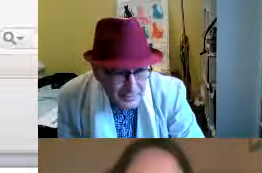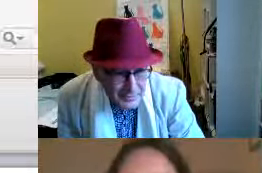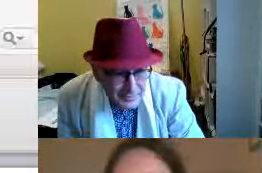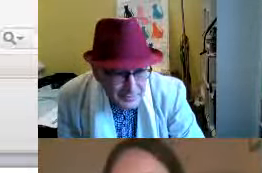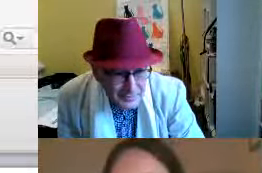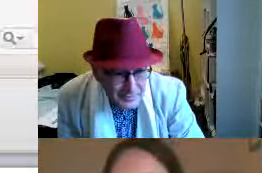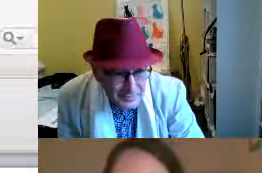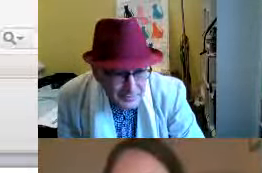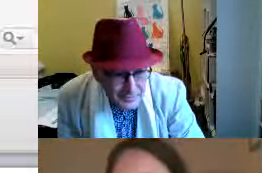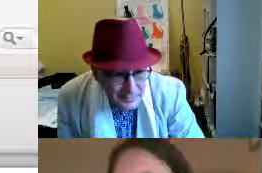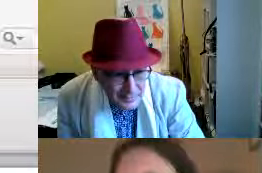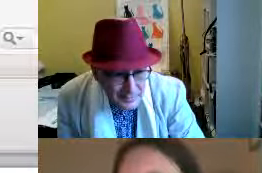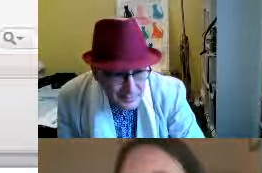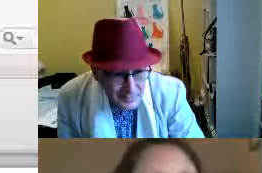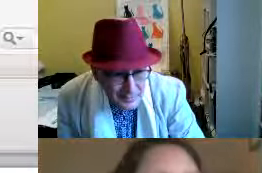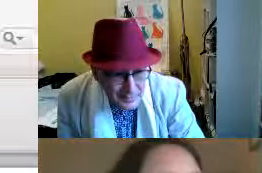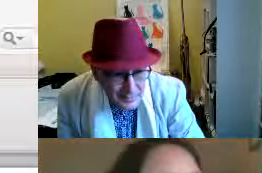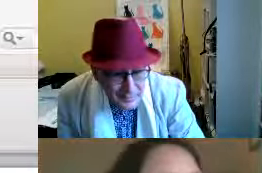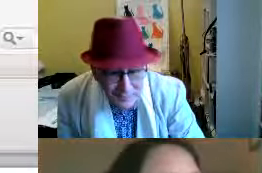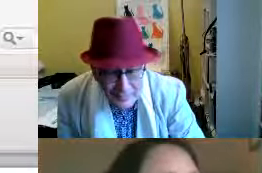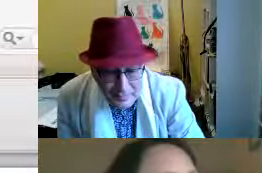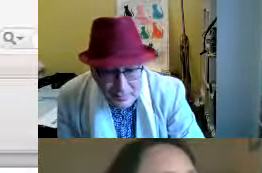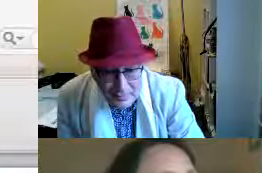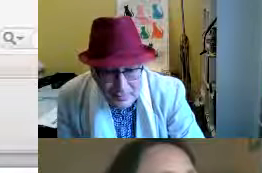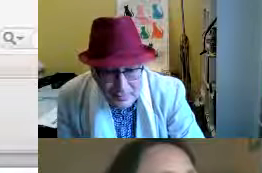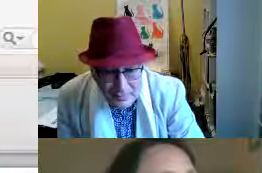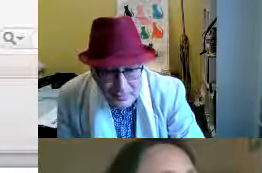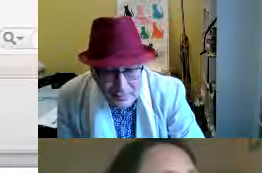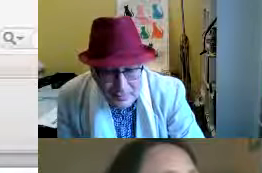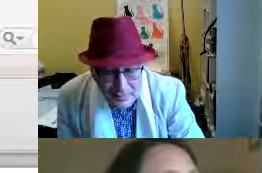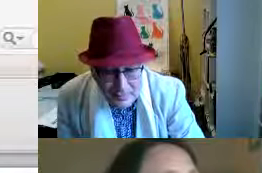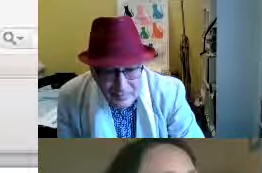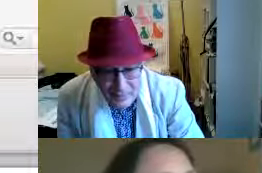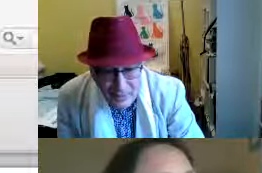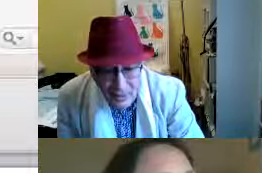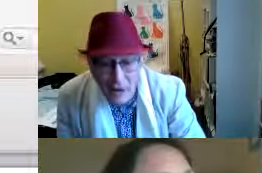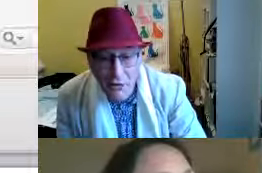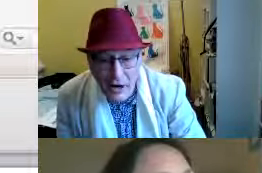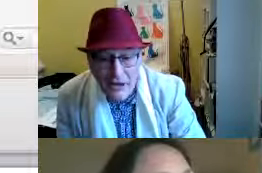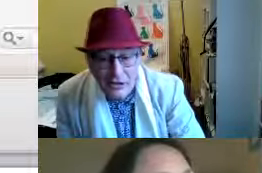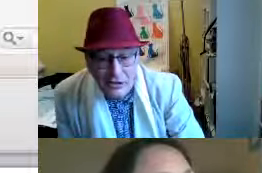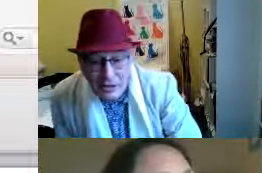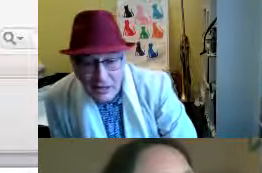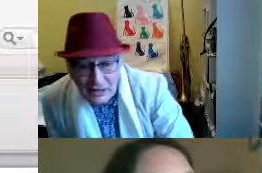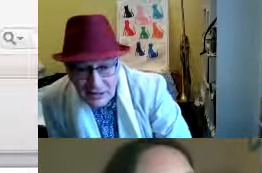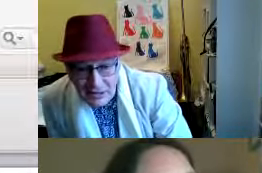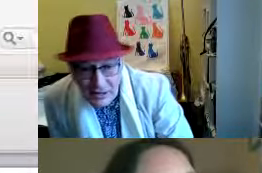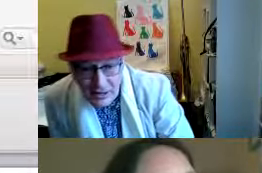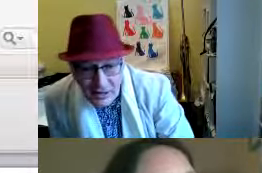maybe if he could give us permission i can try and get his presentation what it did he said